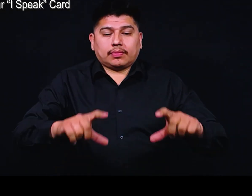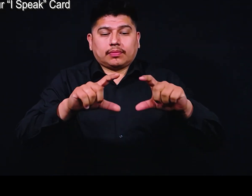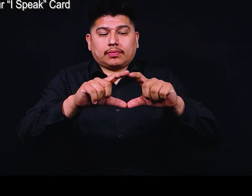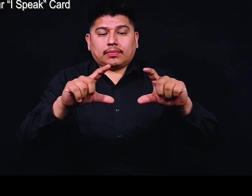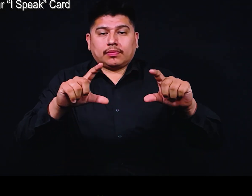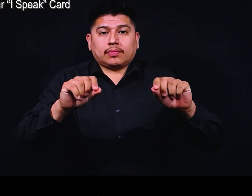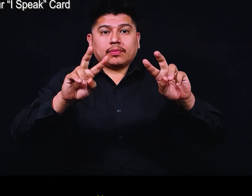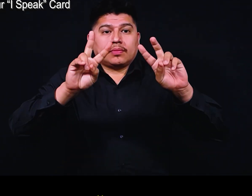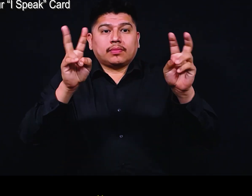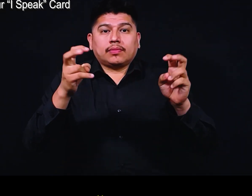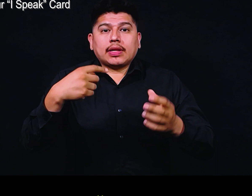How to use your